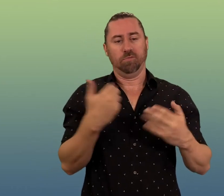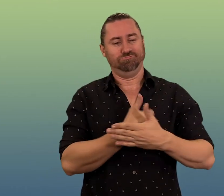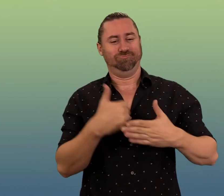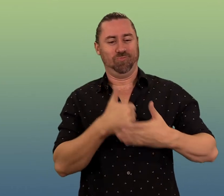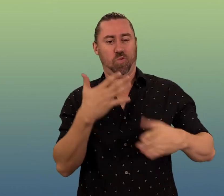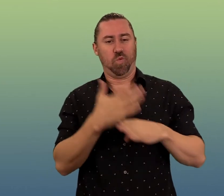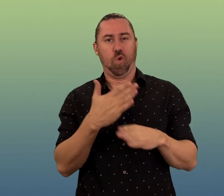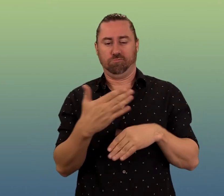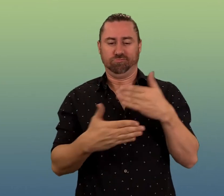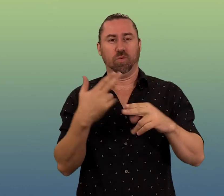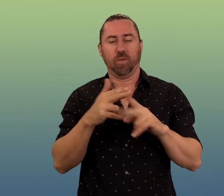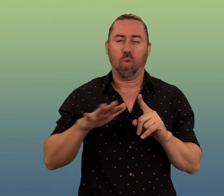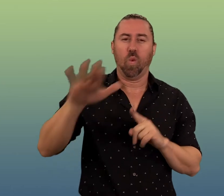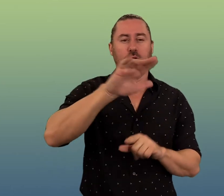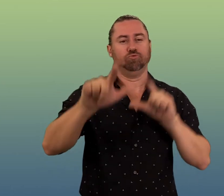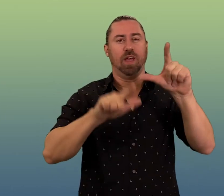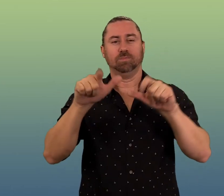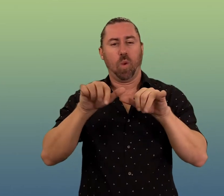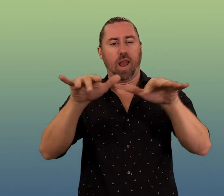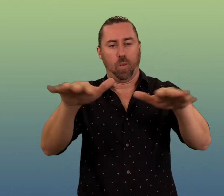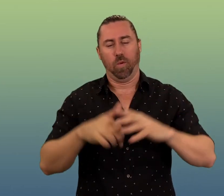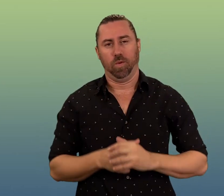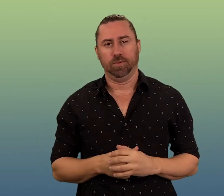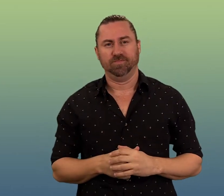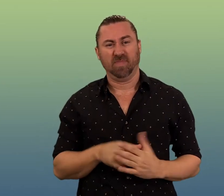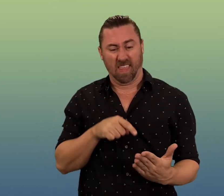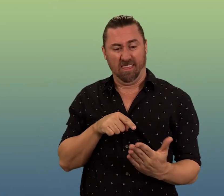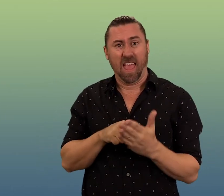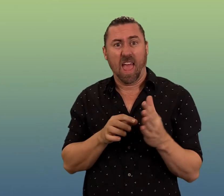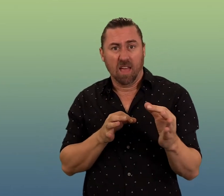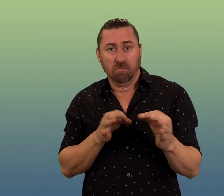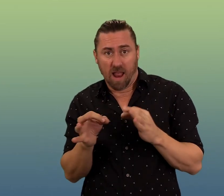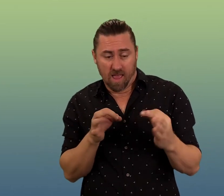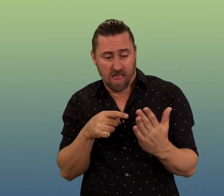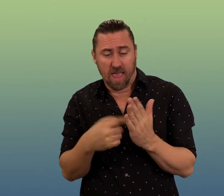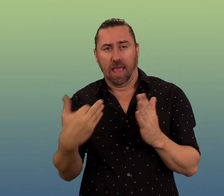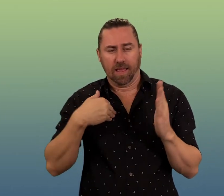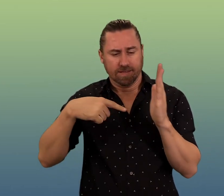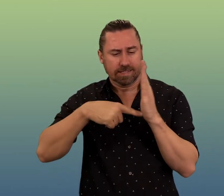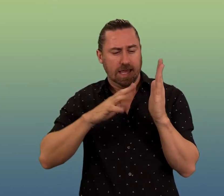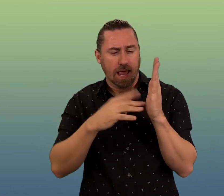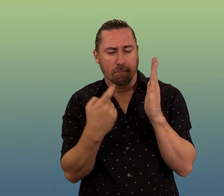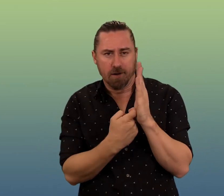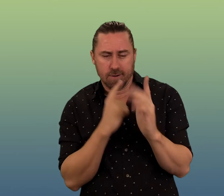across Queensland's transport network. The action plan will document TMR's